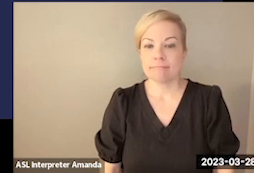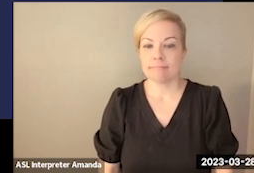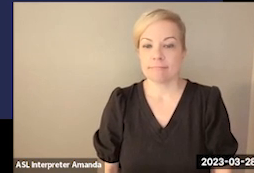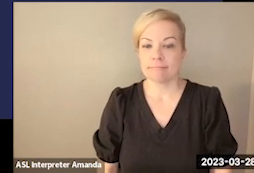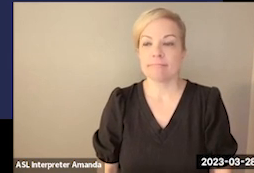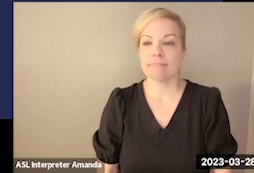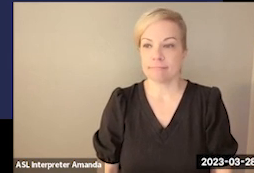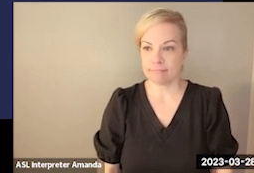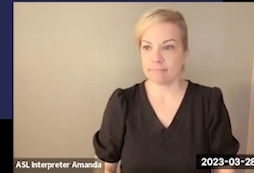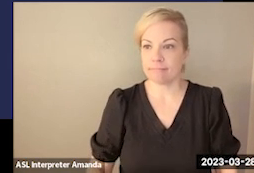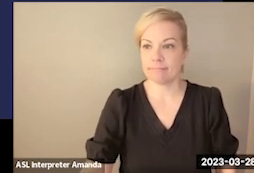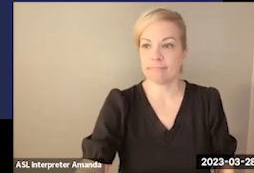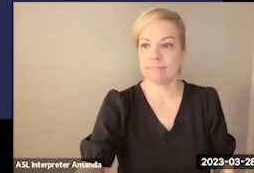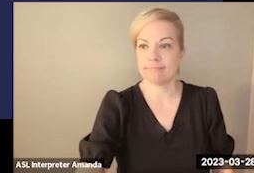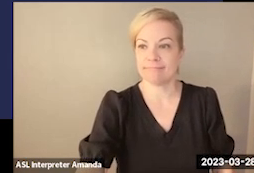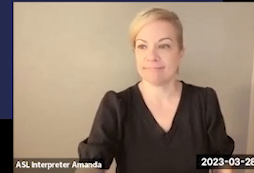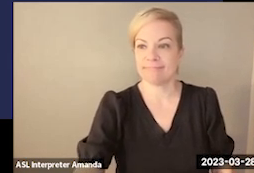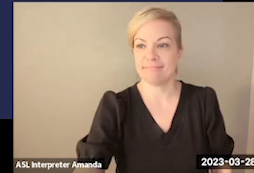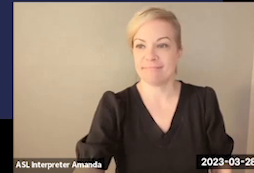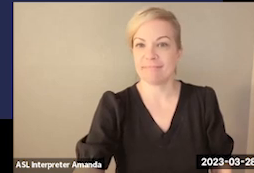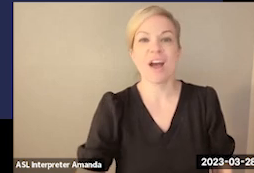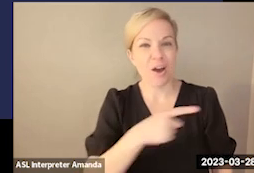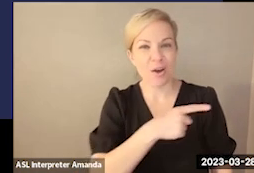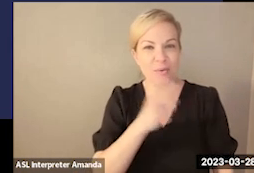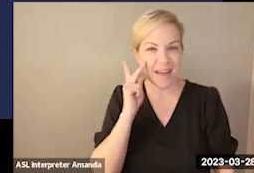Debbie Stine, Science & Technology Policy Academy: I like this will listen about airline security policies.